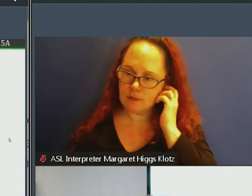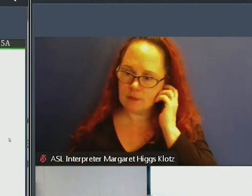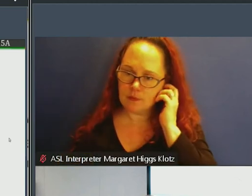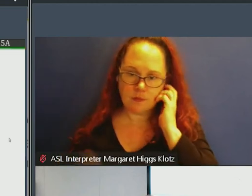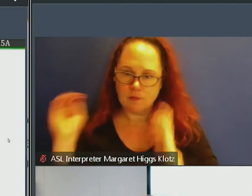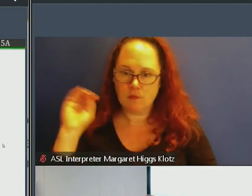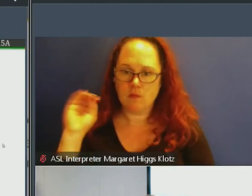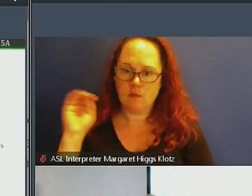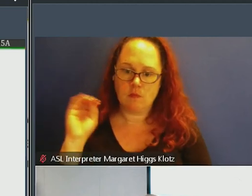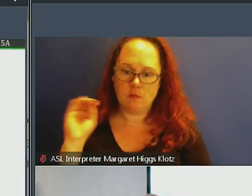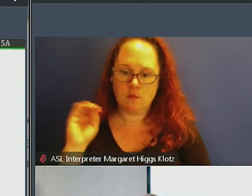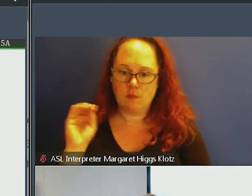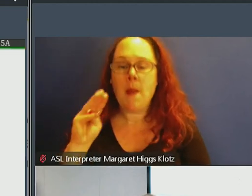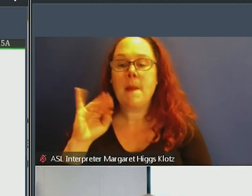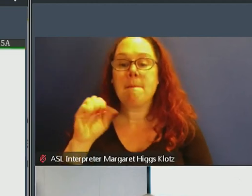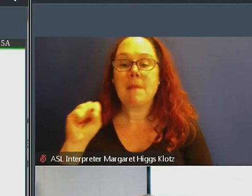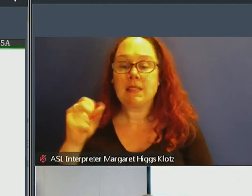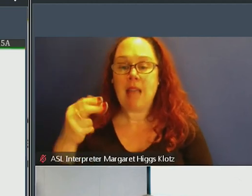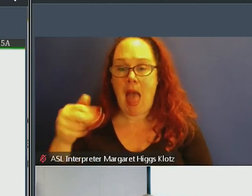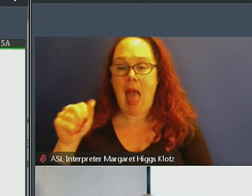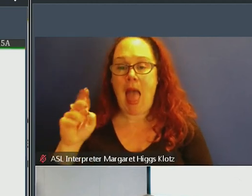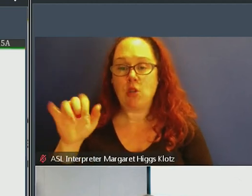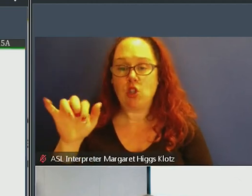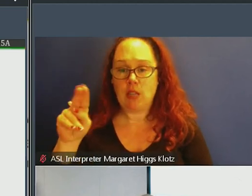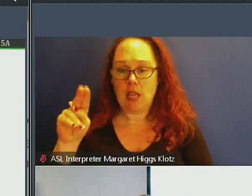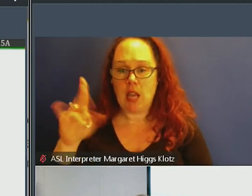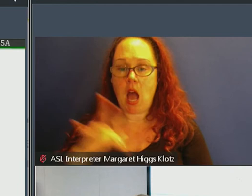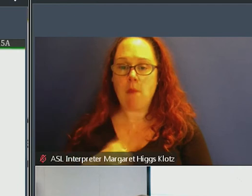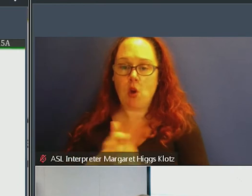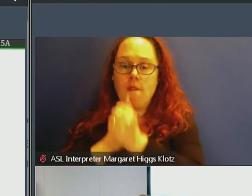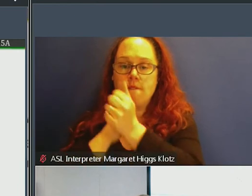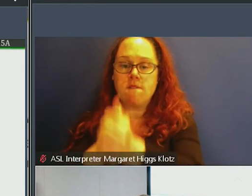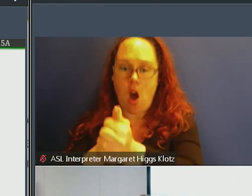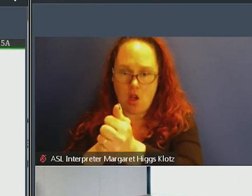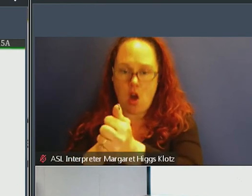Ms. Hamilton. I'm going to call you in the order in which Mr. Nelson submitted. So that's why I did that.